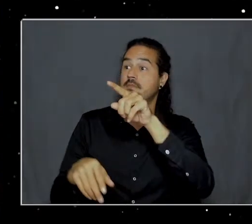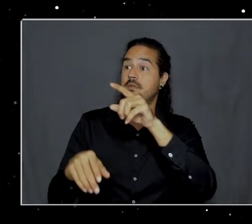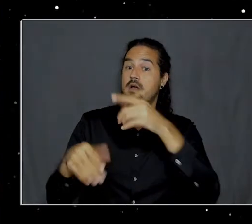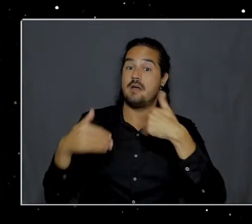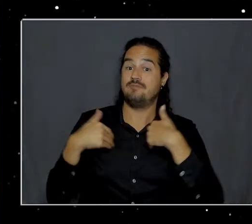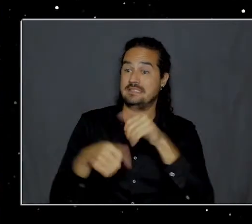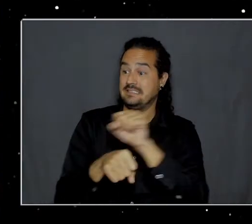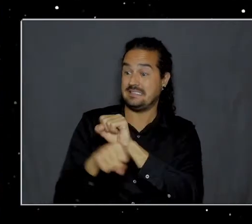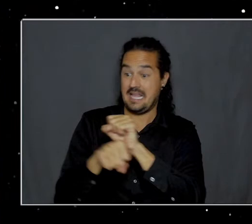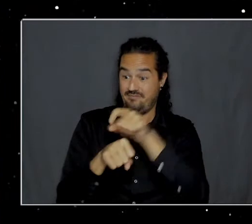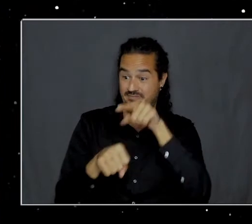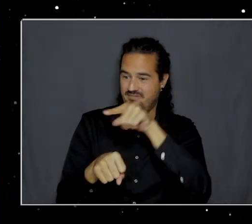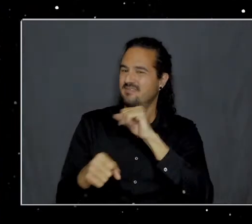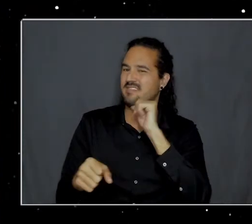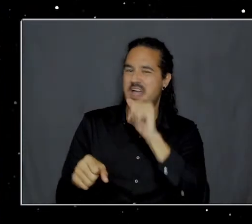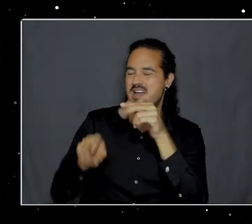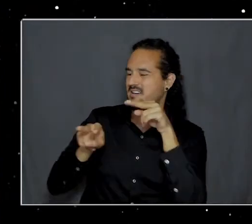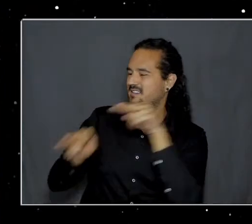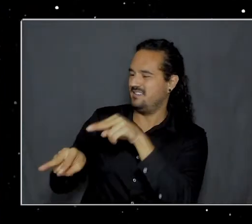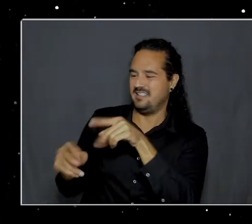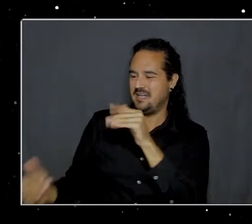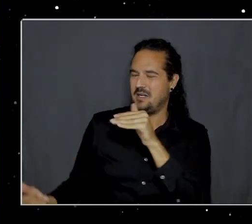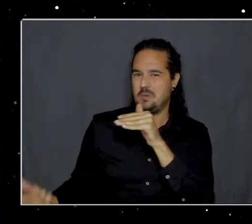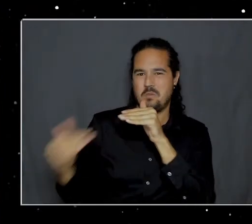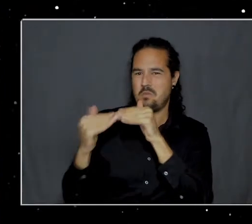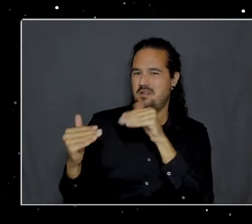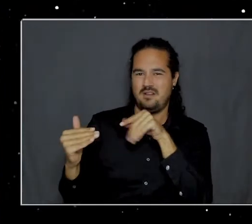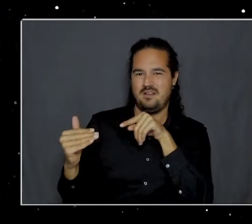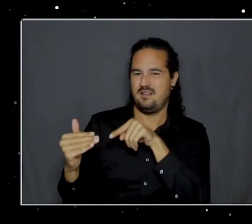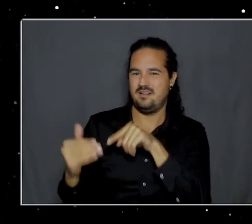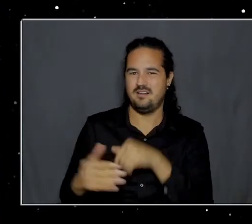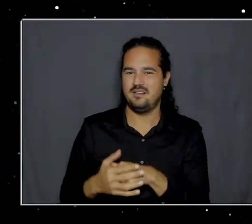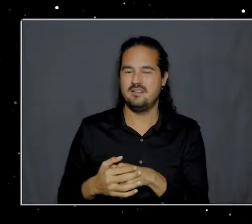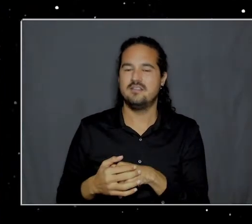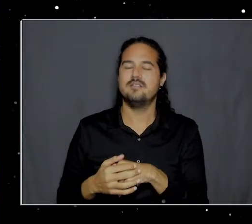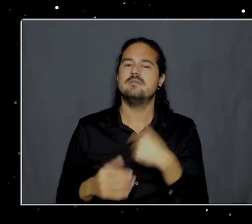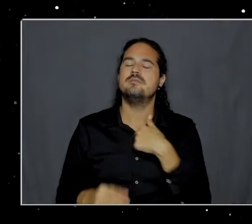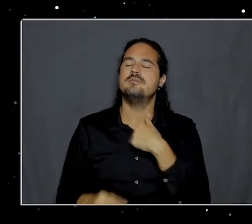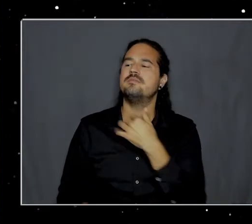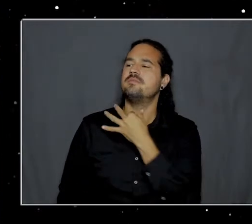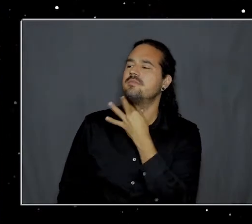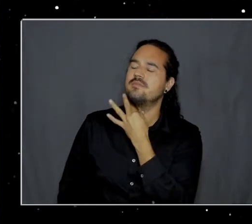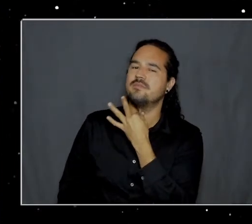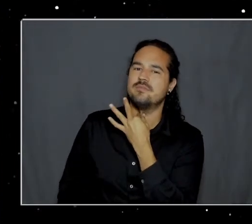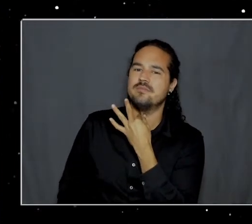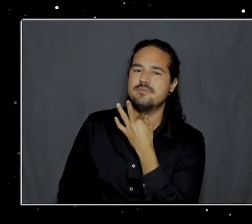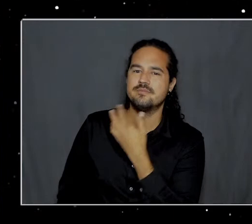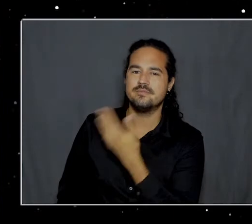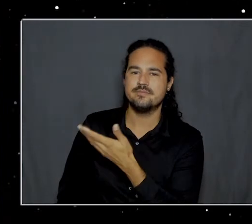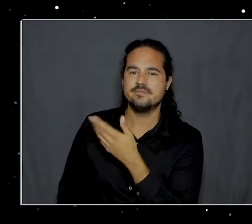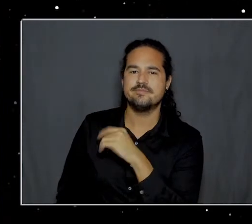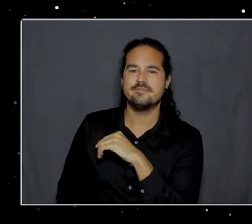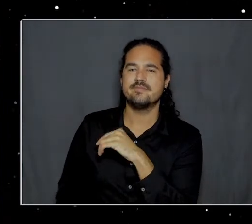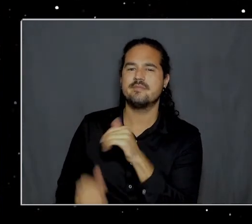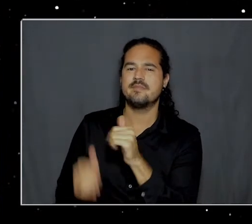AND SO, I WONDER ABOUT THE IDEA OF HOW WE'RE ABLE TO OTHER